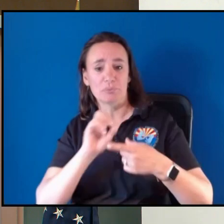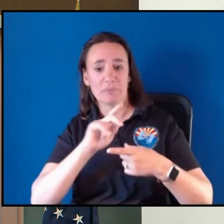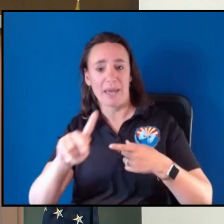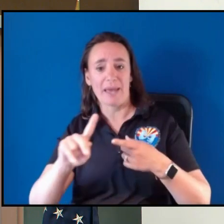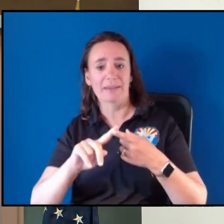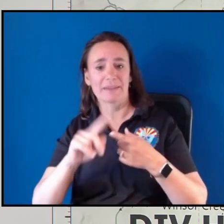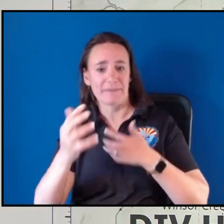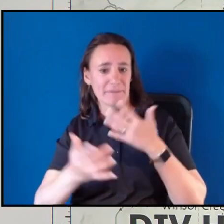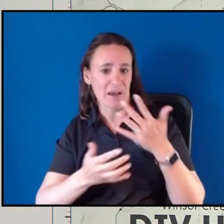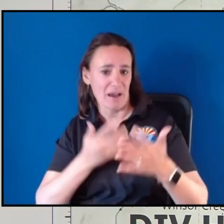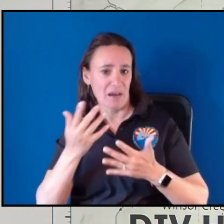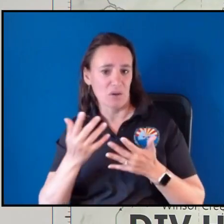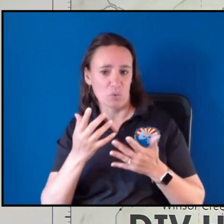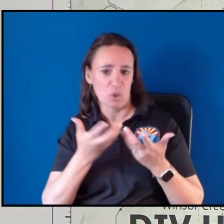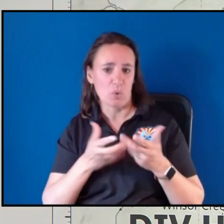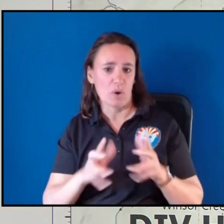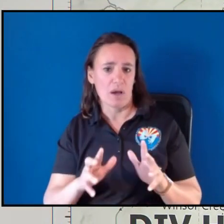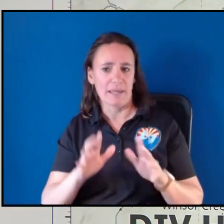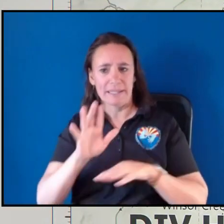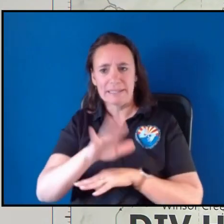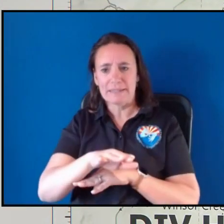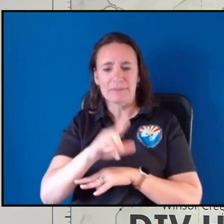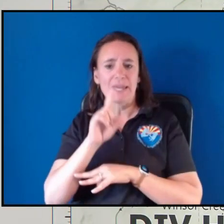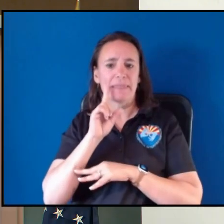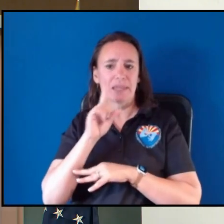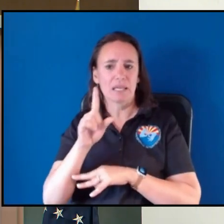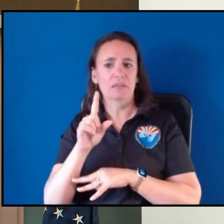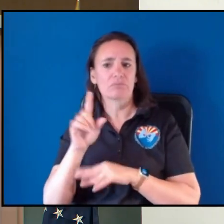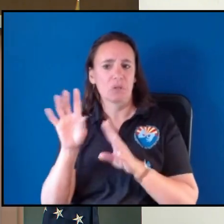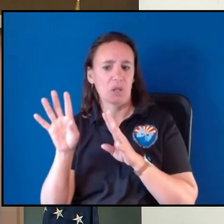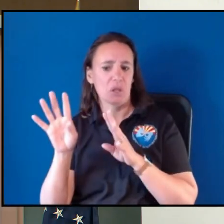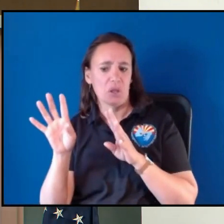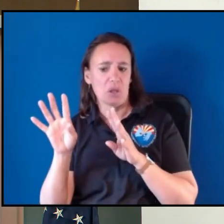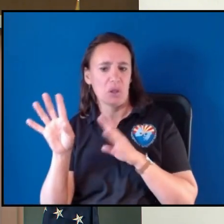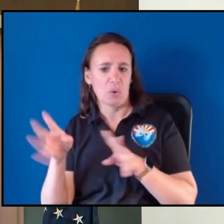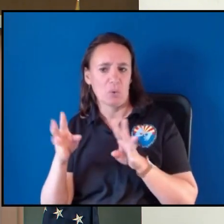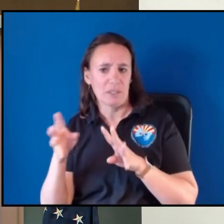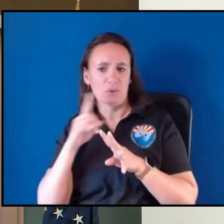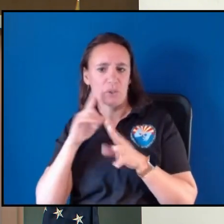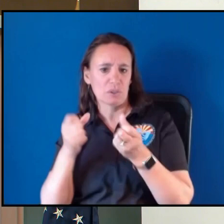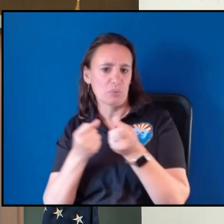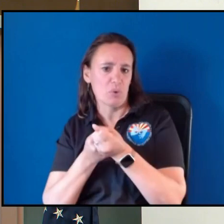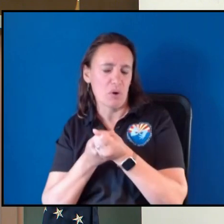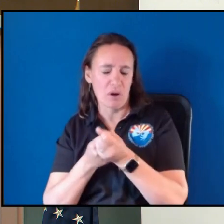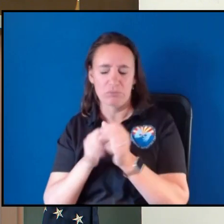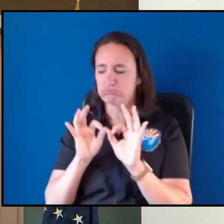looking good for winds being in your favor. SAM: Alright, awesome. Hey, that's exactly what I needed today. I'll pass that on